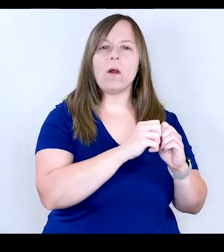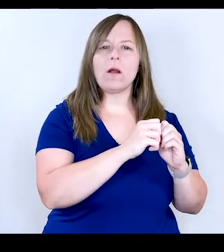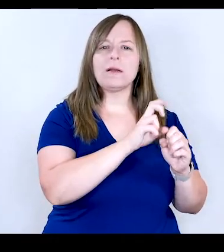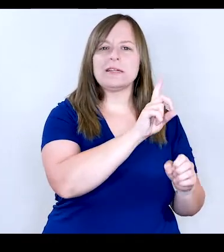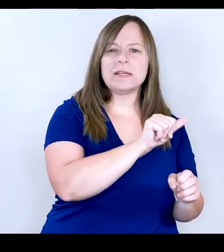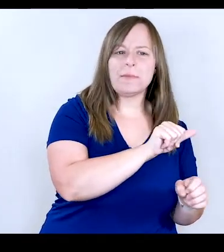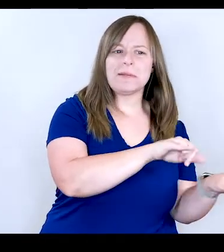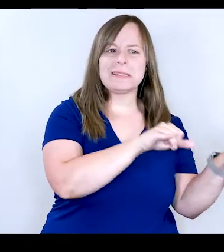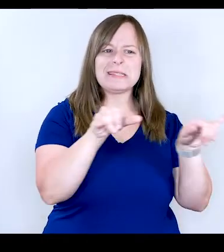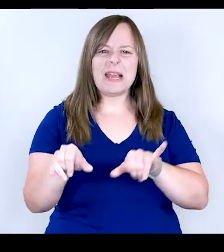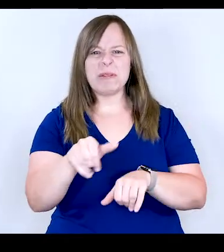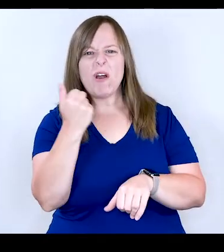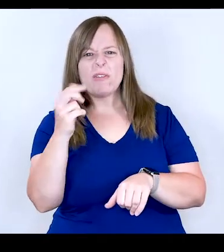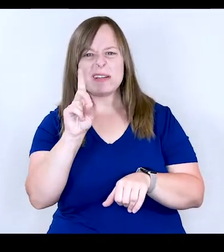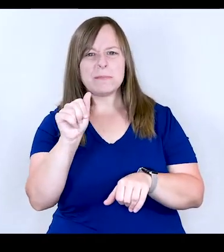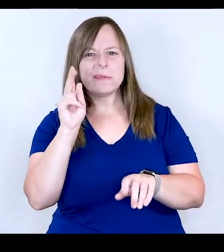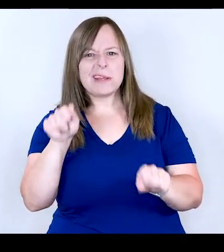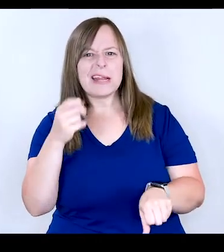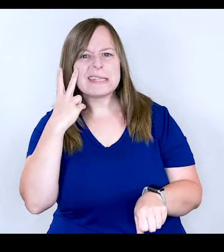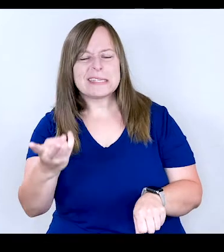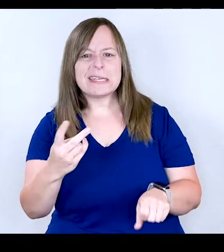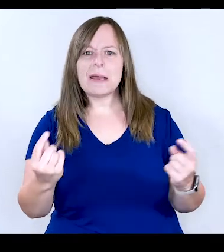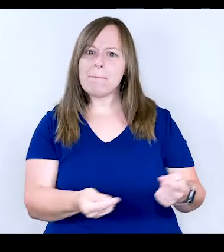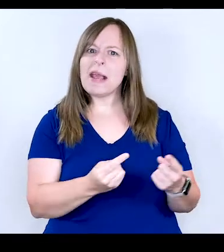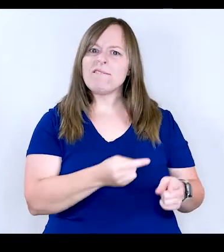just as much as others because they're.. they're quite painful and